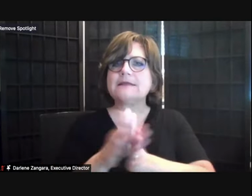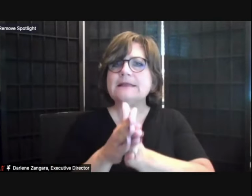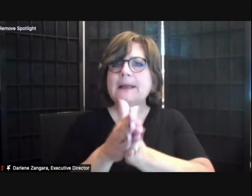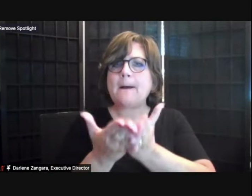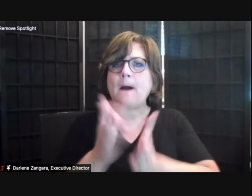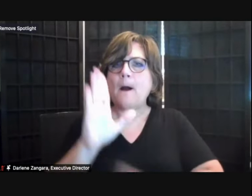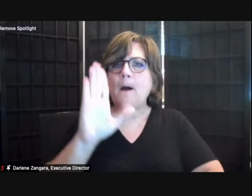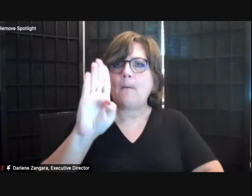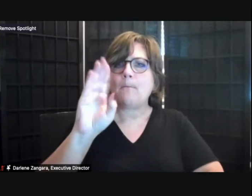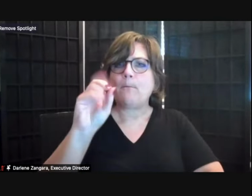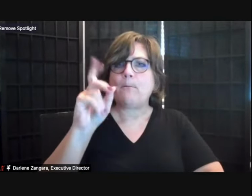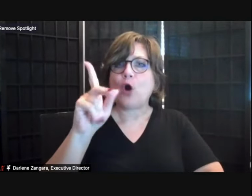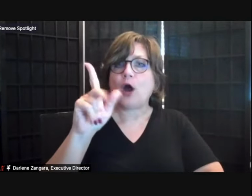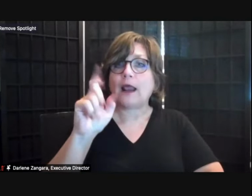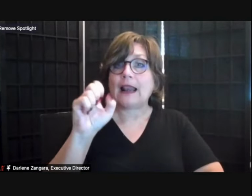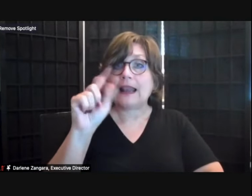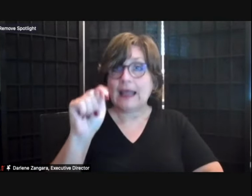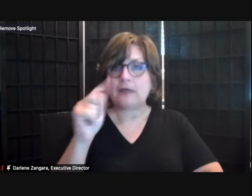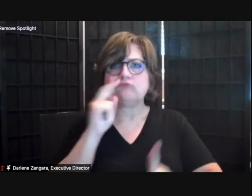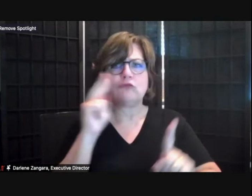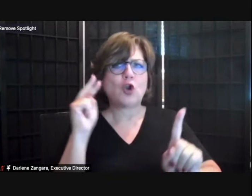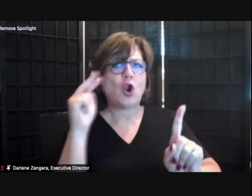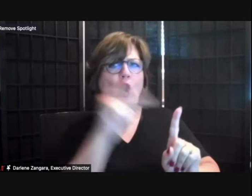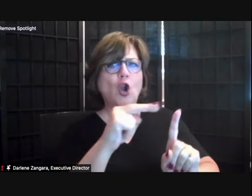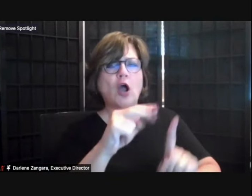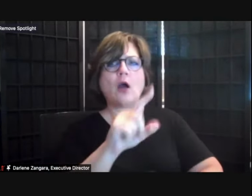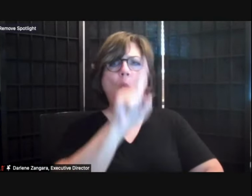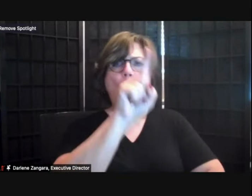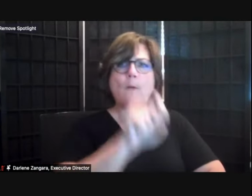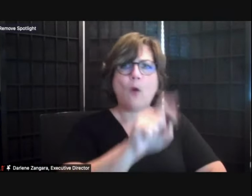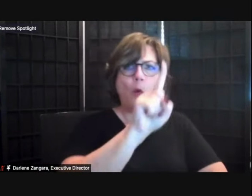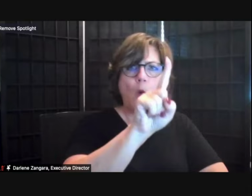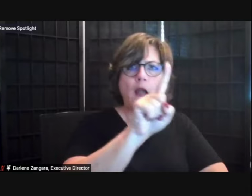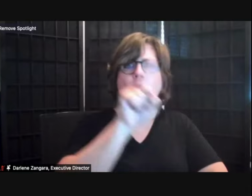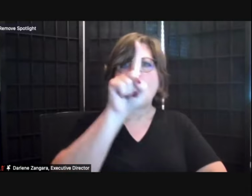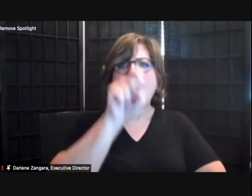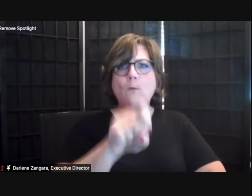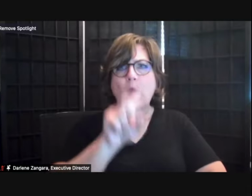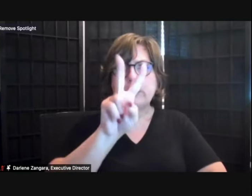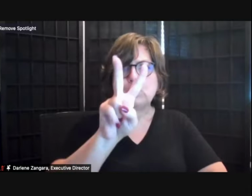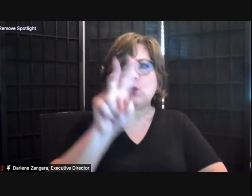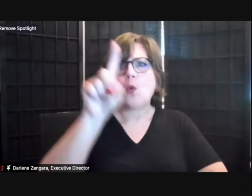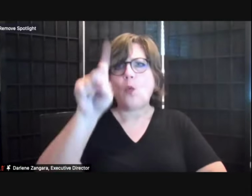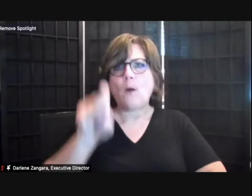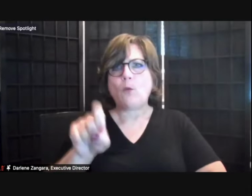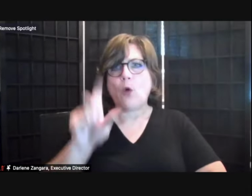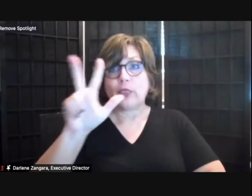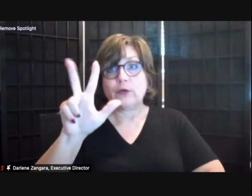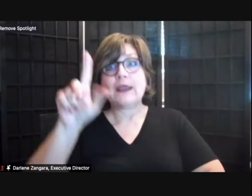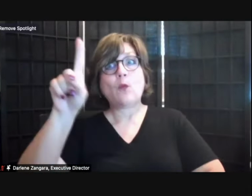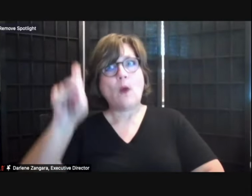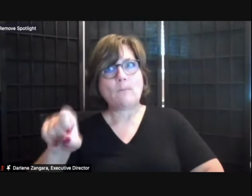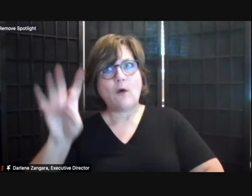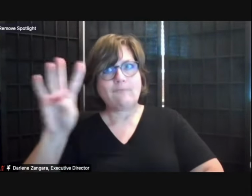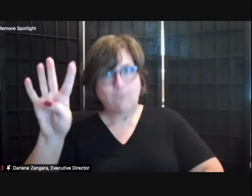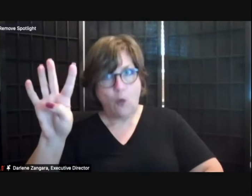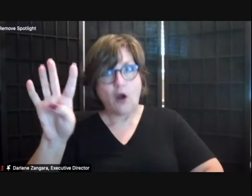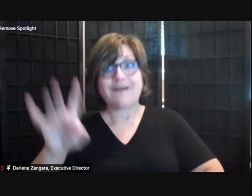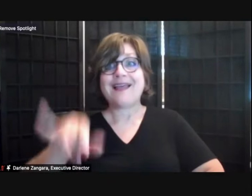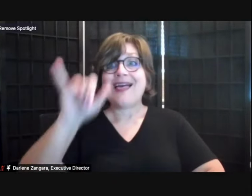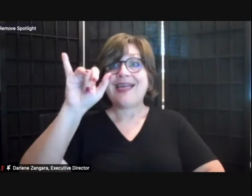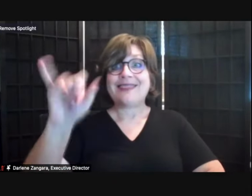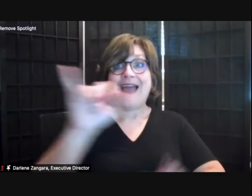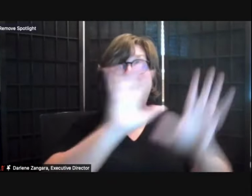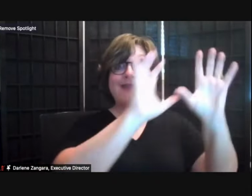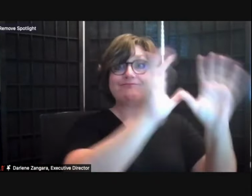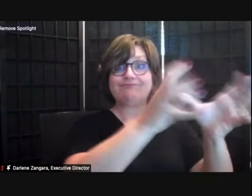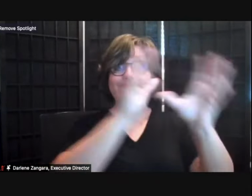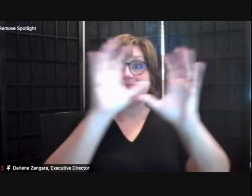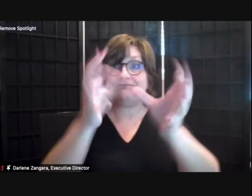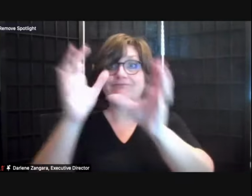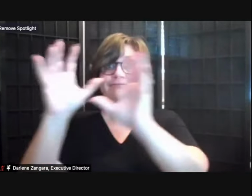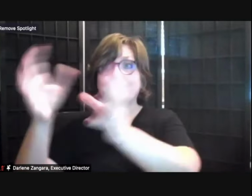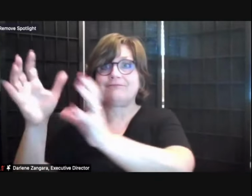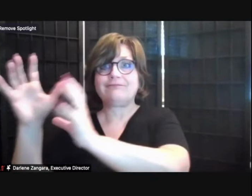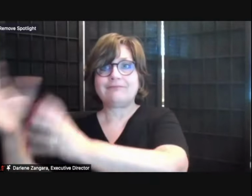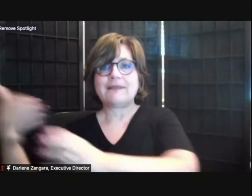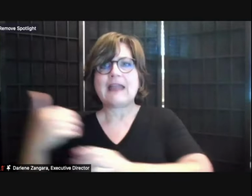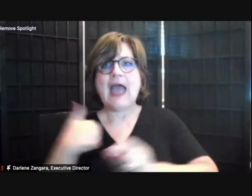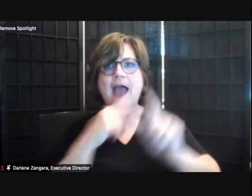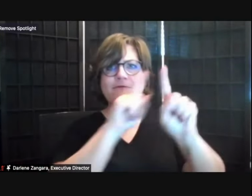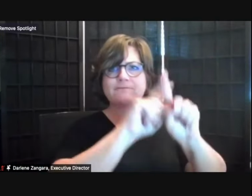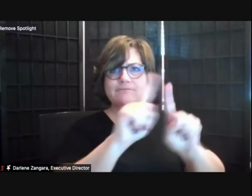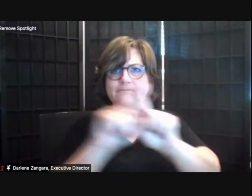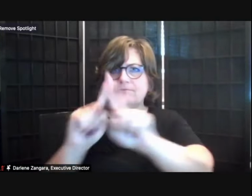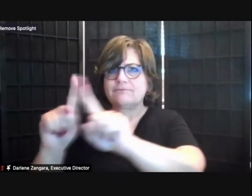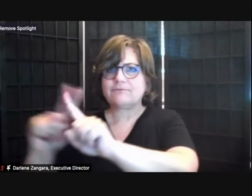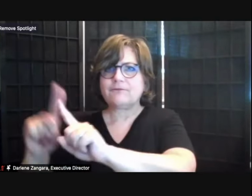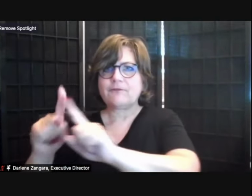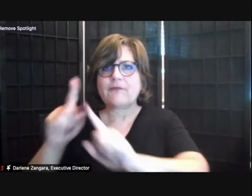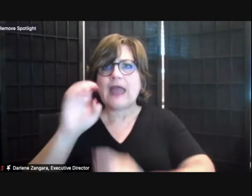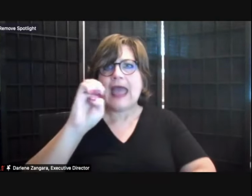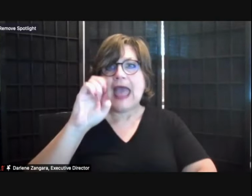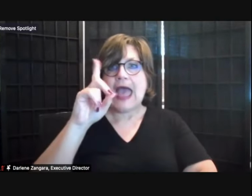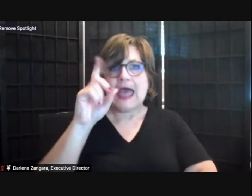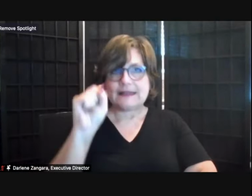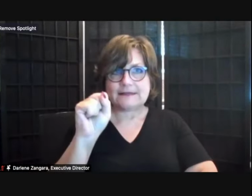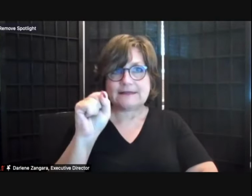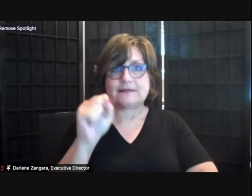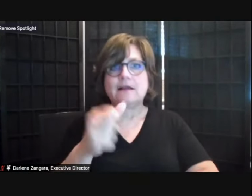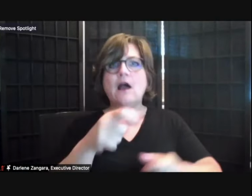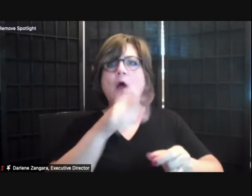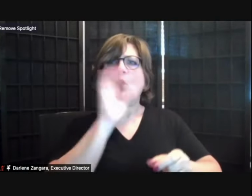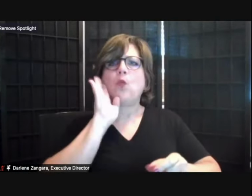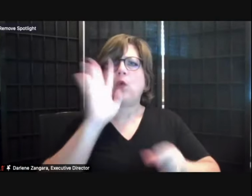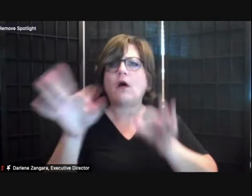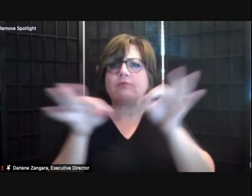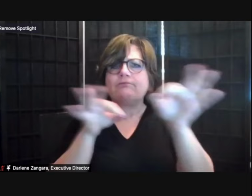booklet; 1.1, 1.2, 1.3, and 1.4. Each of the 4 sections have a list of Ends. We will explain